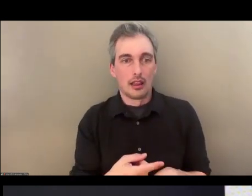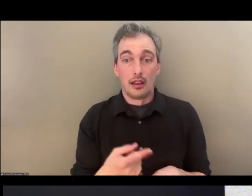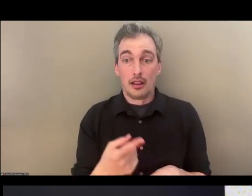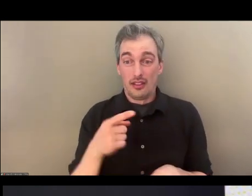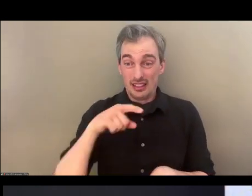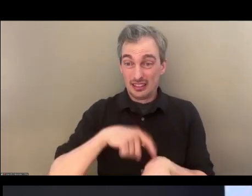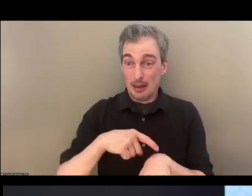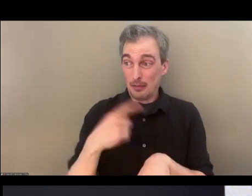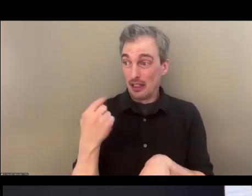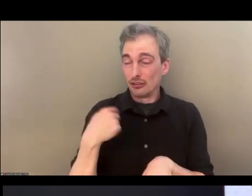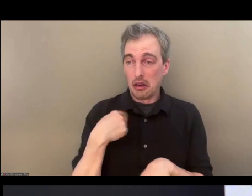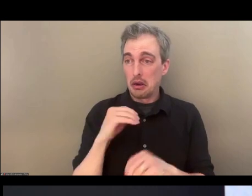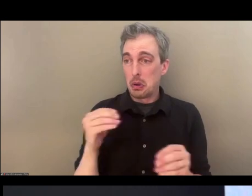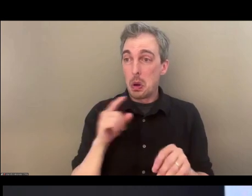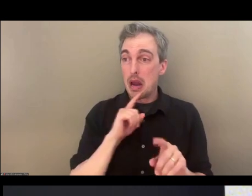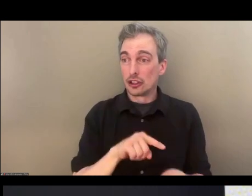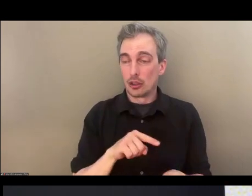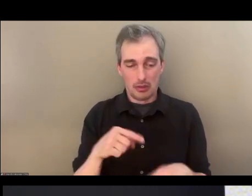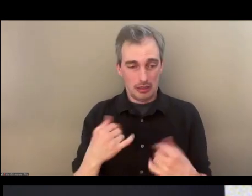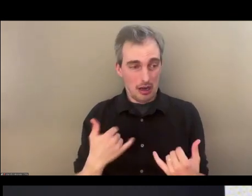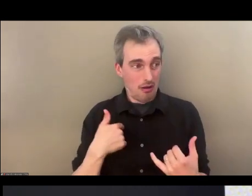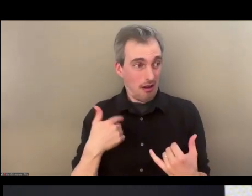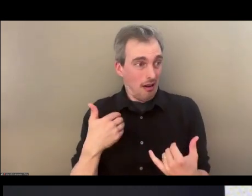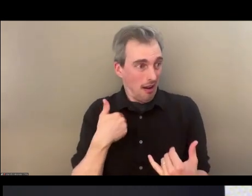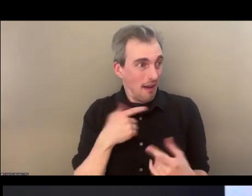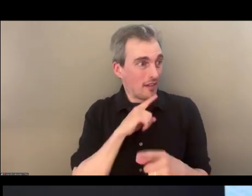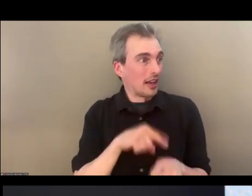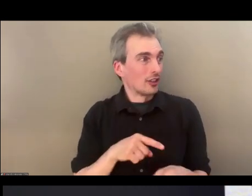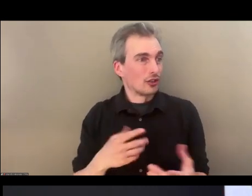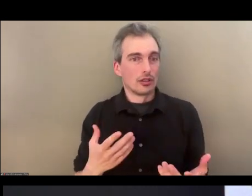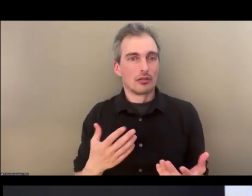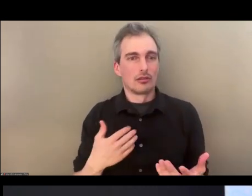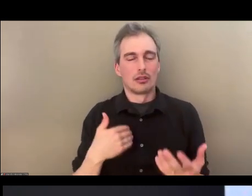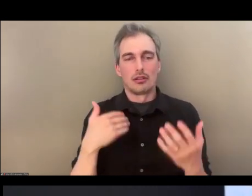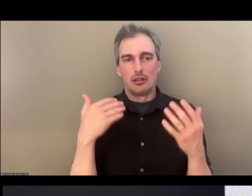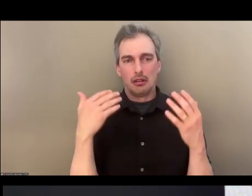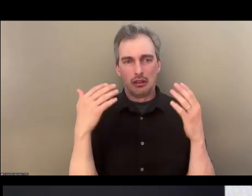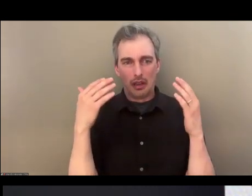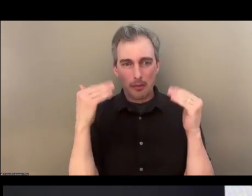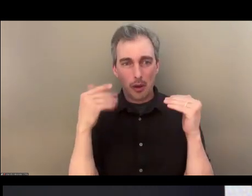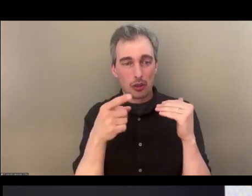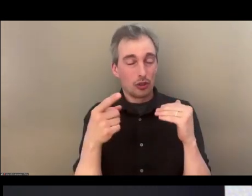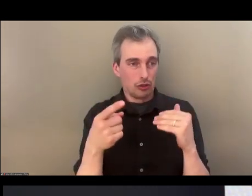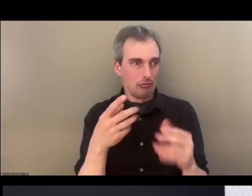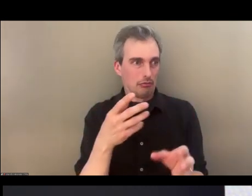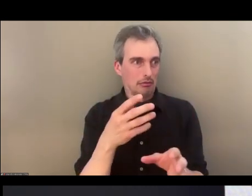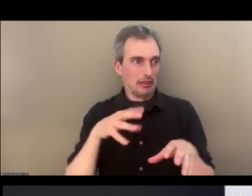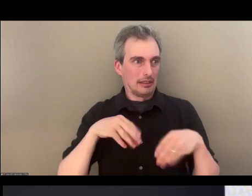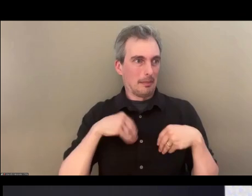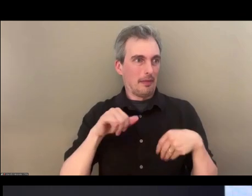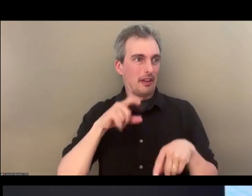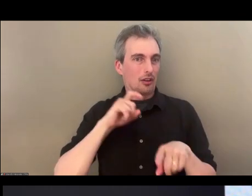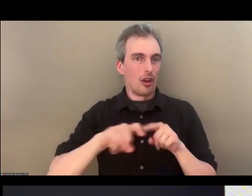So... I'm hoping that you will take the call. And if you're like me, you're not a developer, and you have ideas,